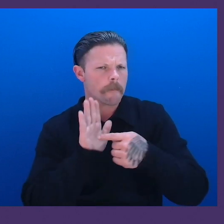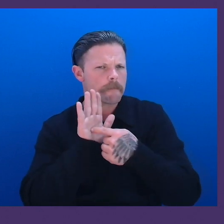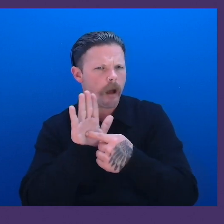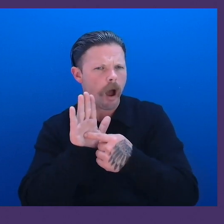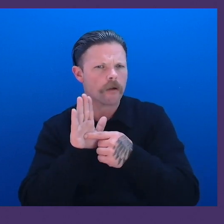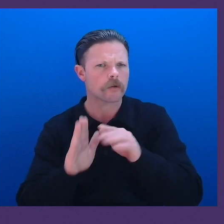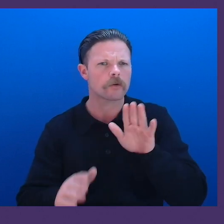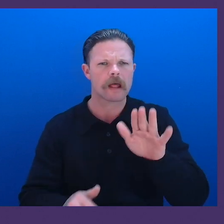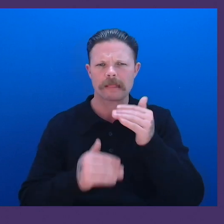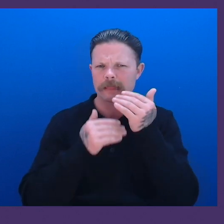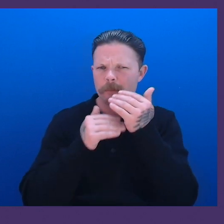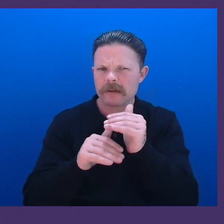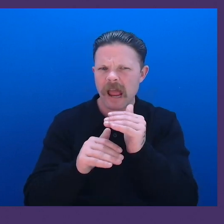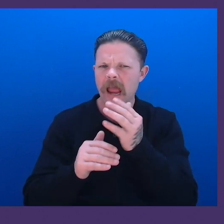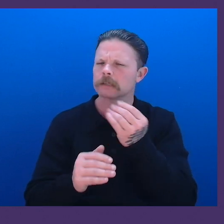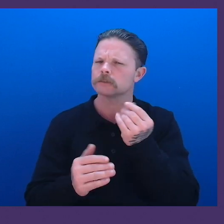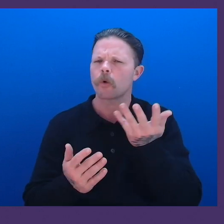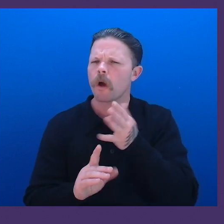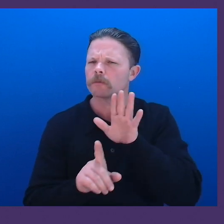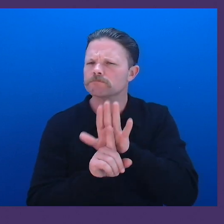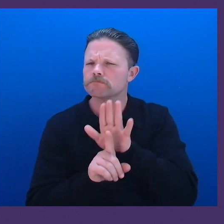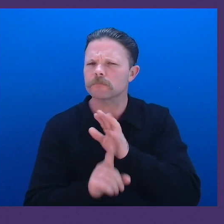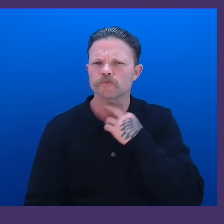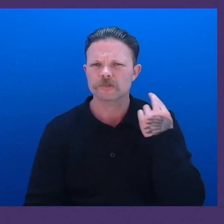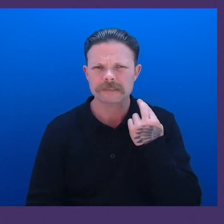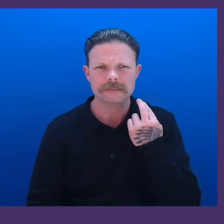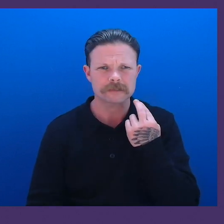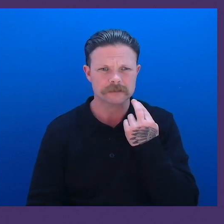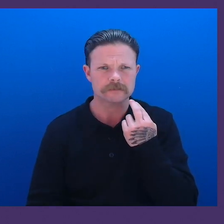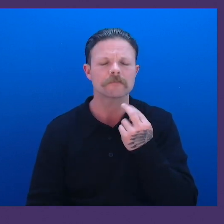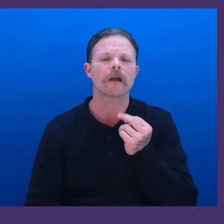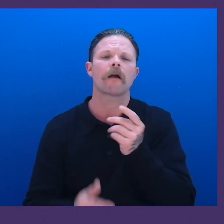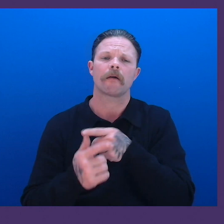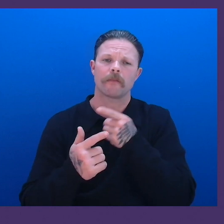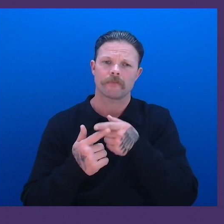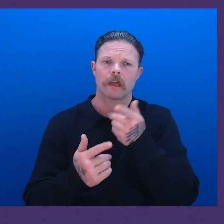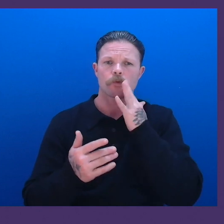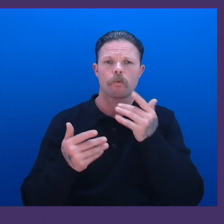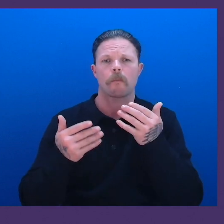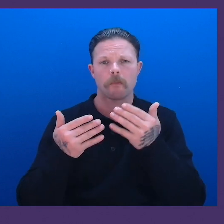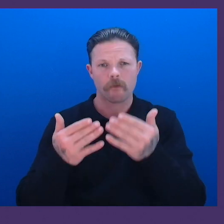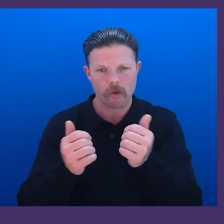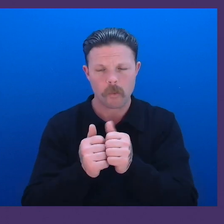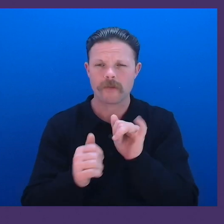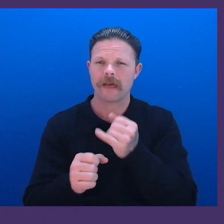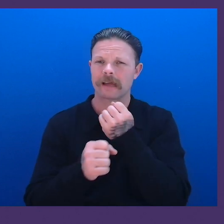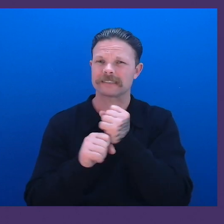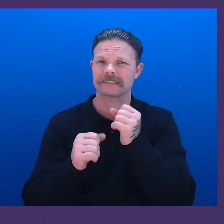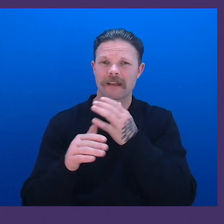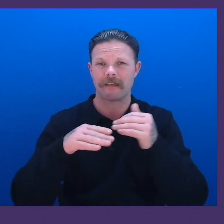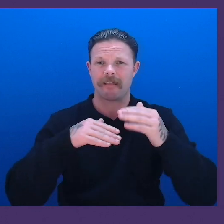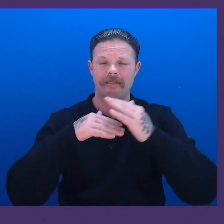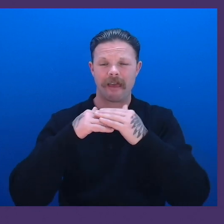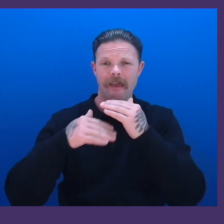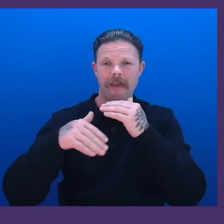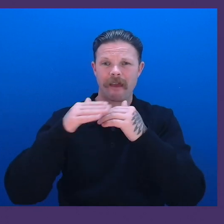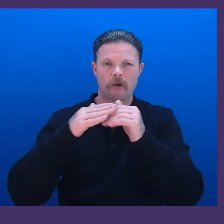Then from model, you move on to the safety system layer where you can think about protecting your system inputs and outputs.